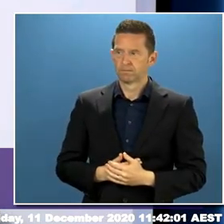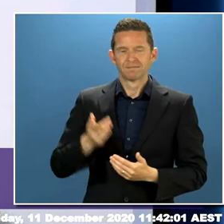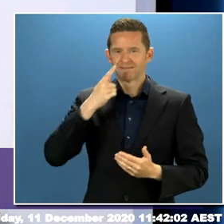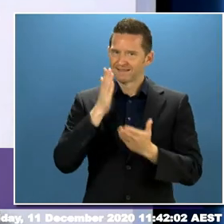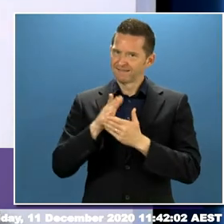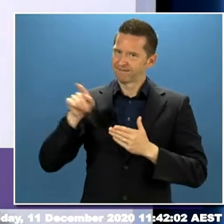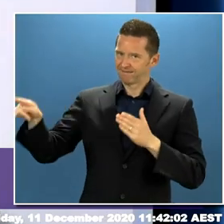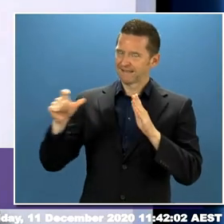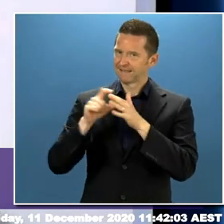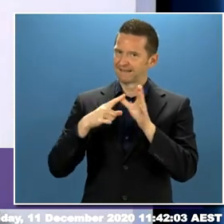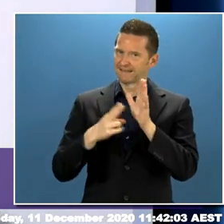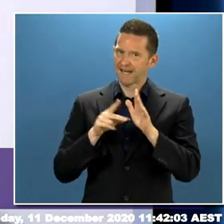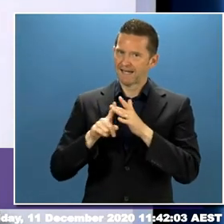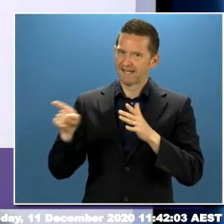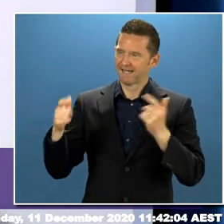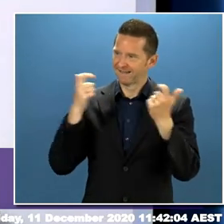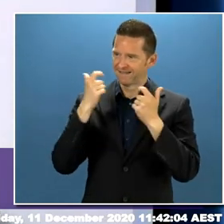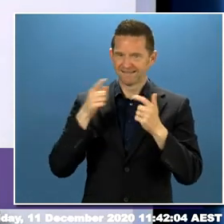I caught the handball!